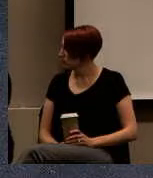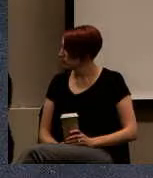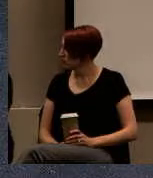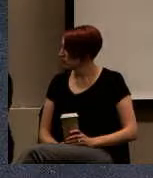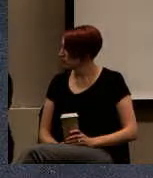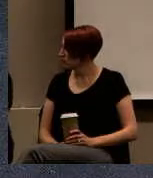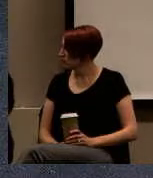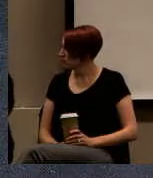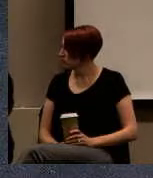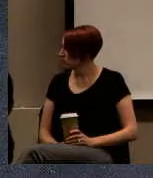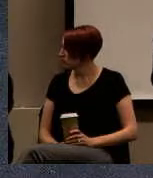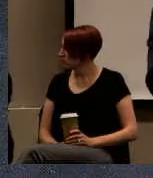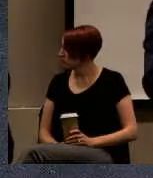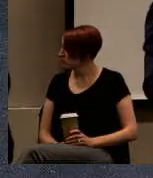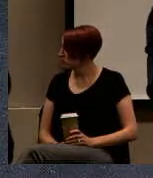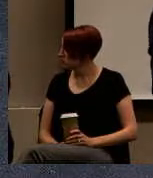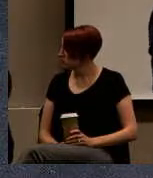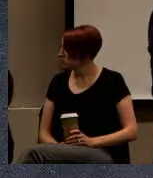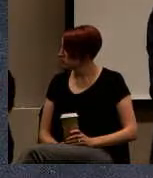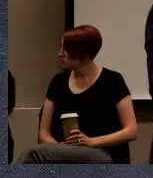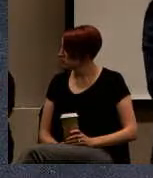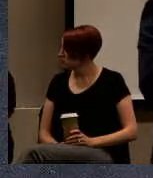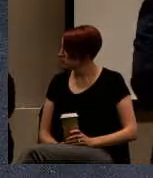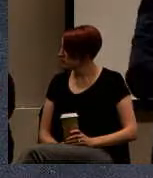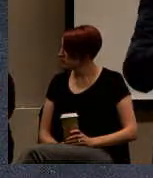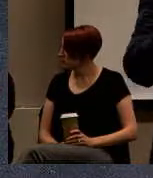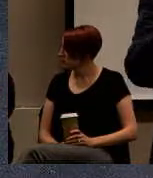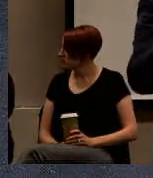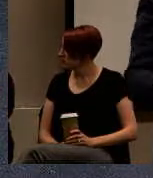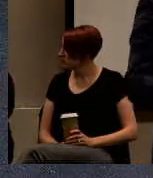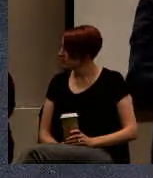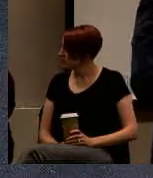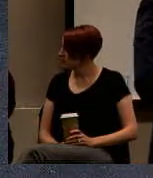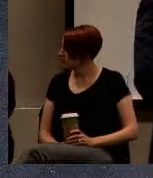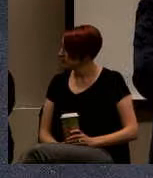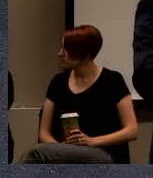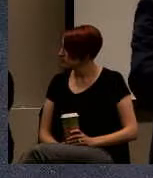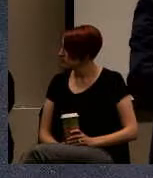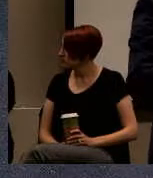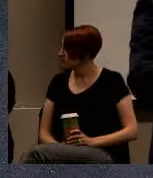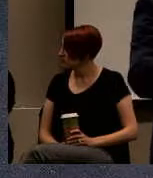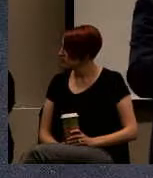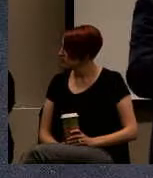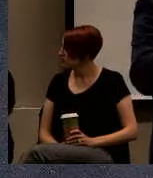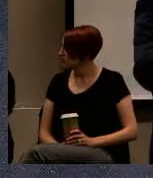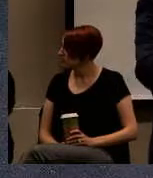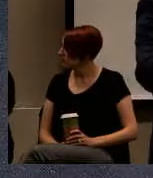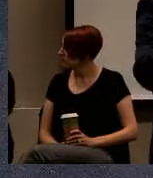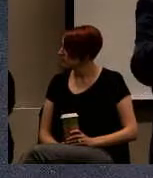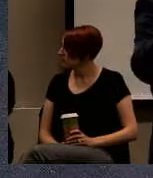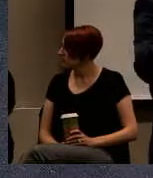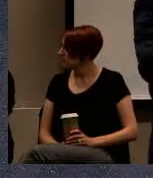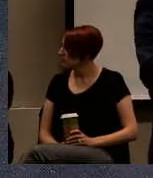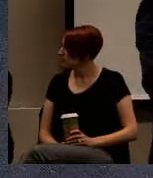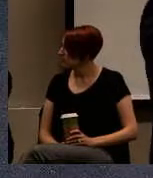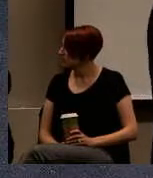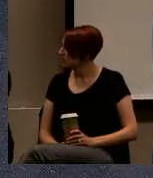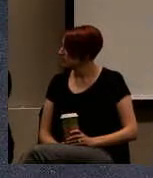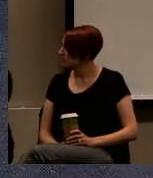improve their own safety. And you see drivers, you know, seniors doing this all the time. I don't like going out during the day or during certain days or times of the day because I know